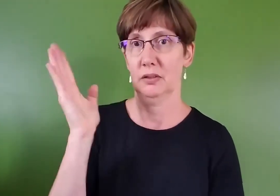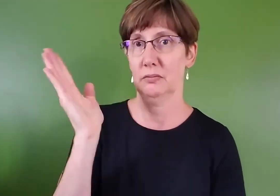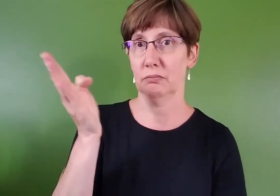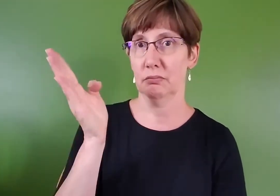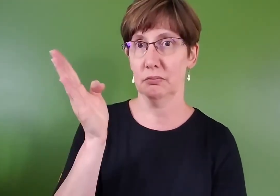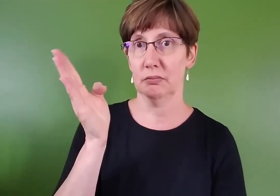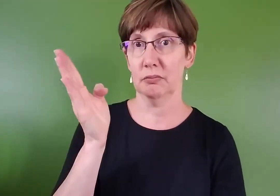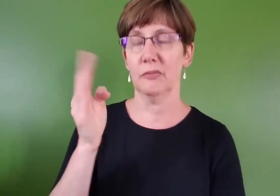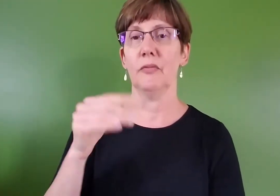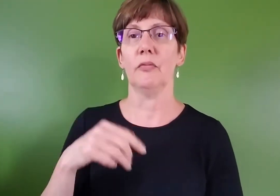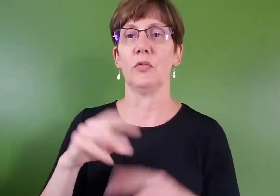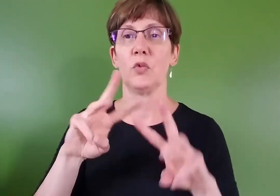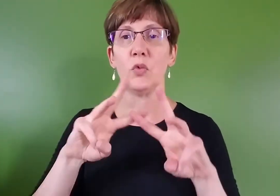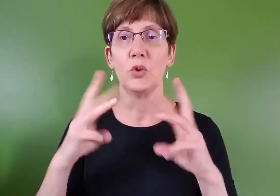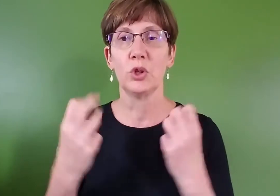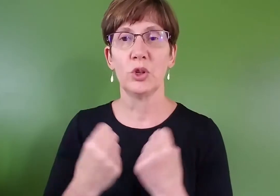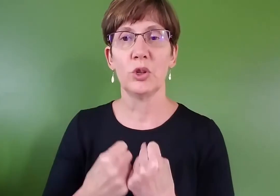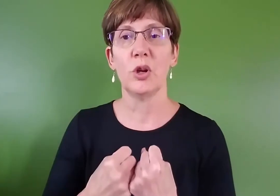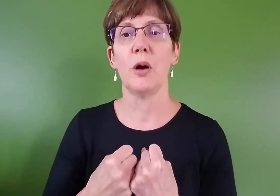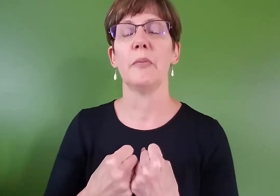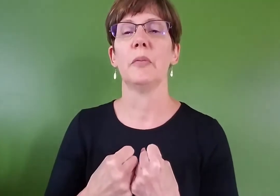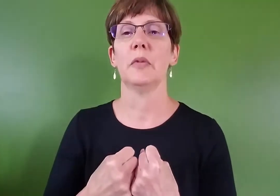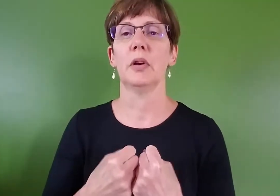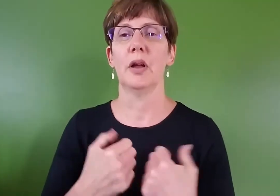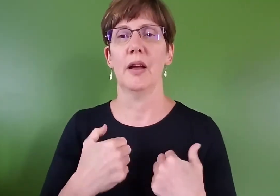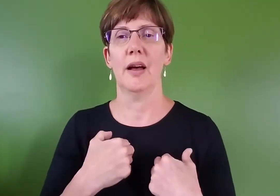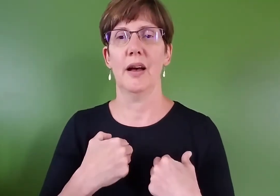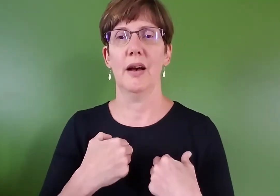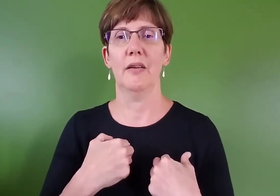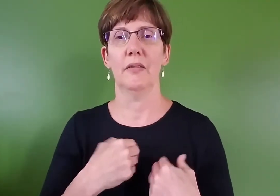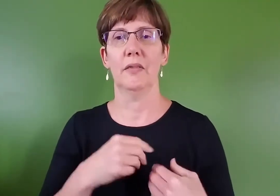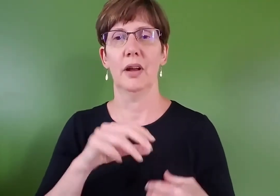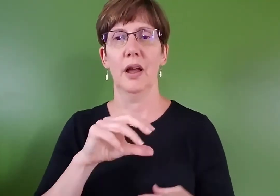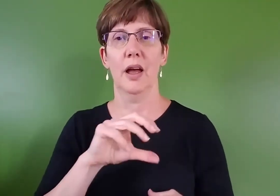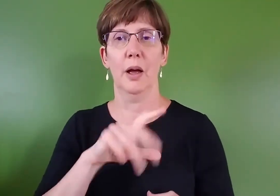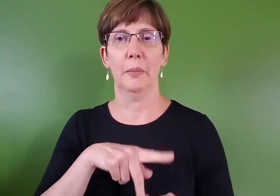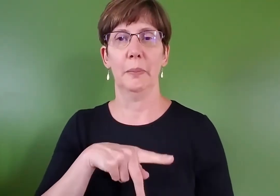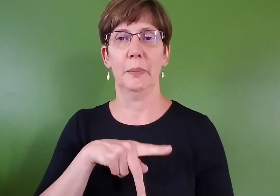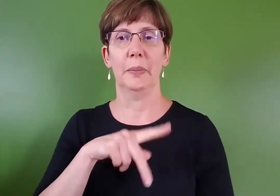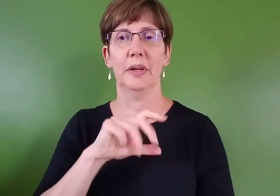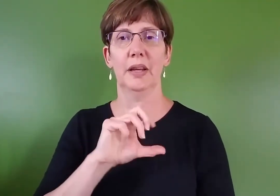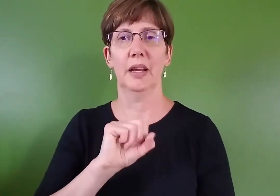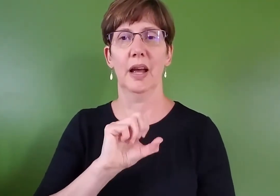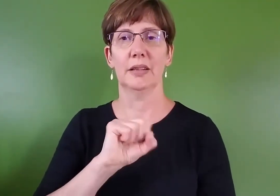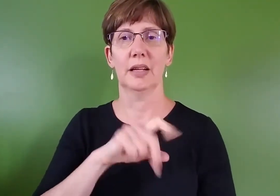When I am presenting at a workshop, a PSSP stands beside me and provides access